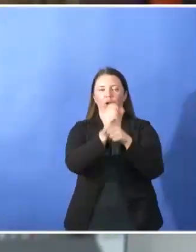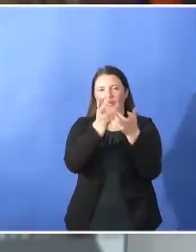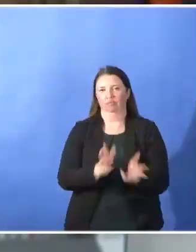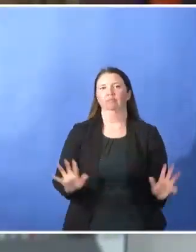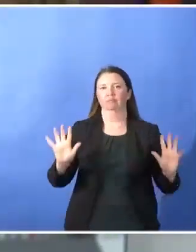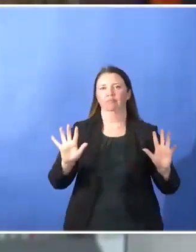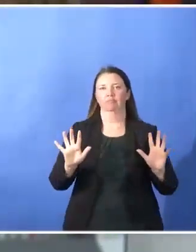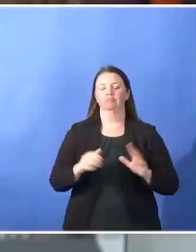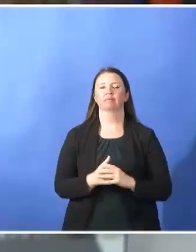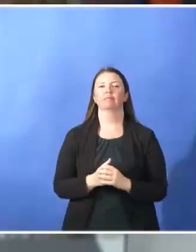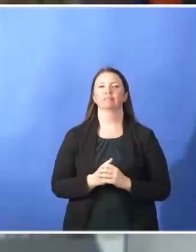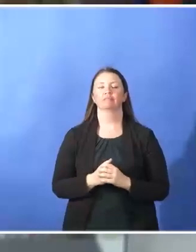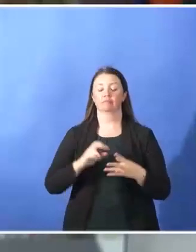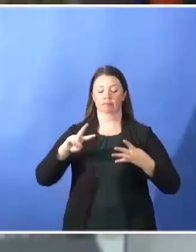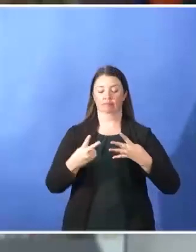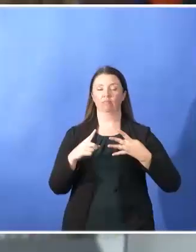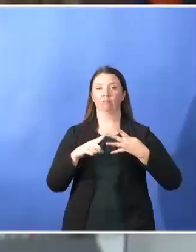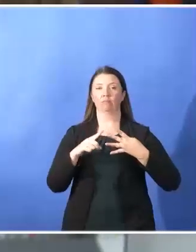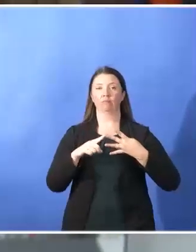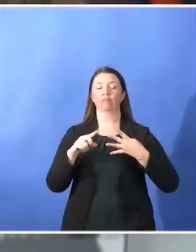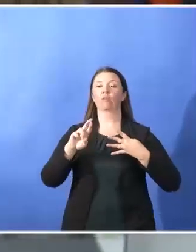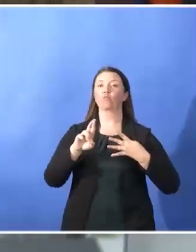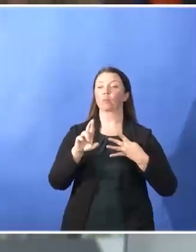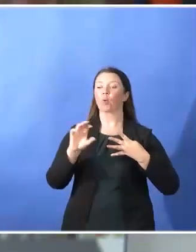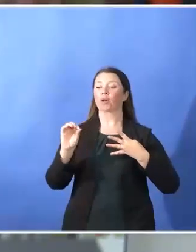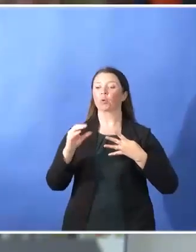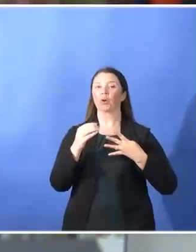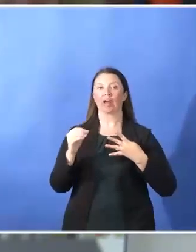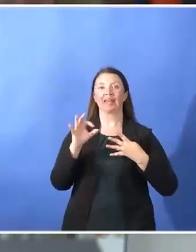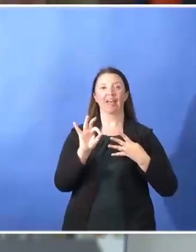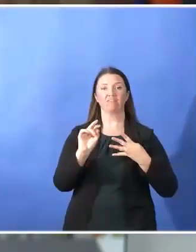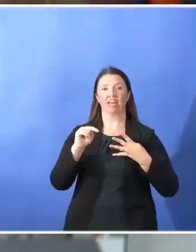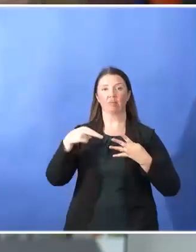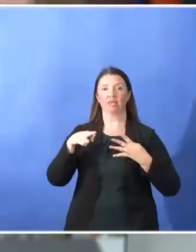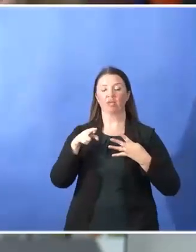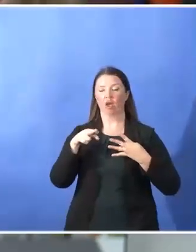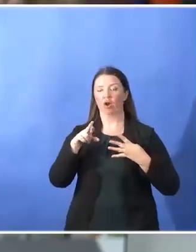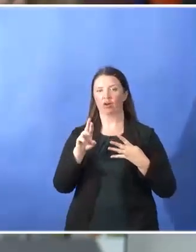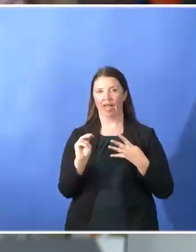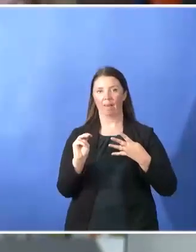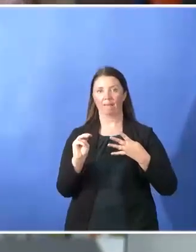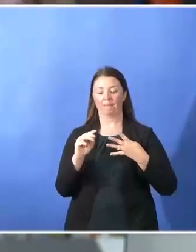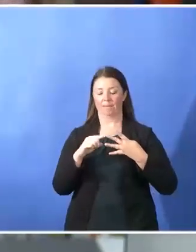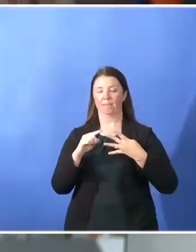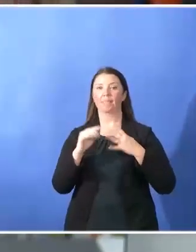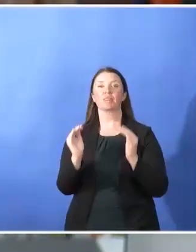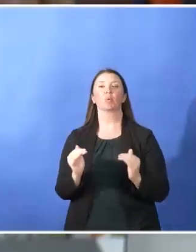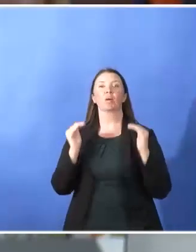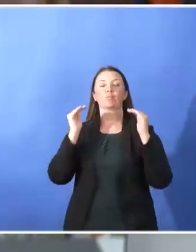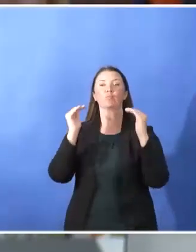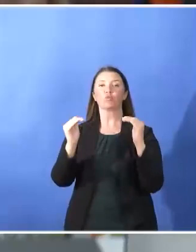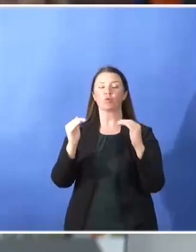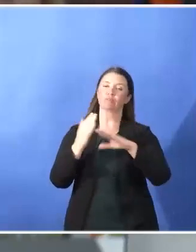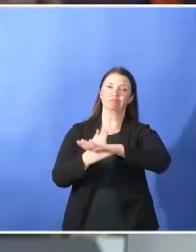YOU WILL CONSIDER A NOTICE OF PROPOSED RULEMAKING TO IMPROVE